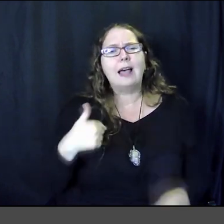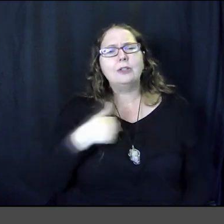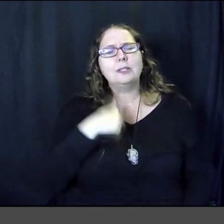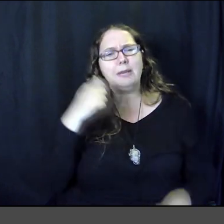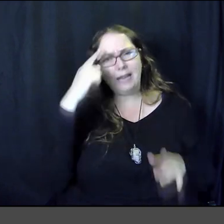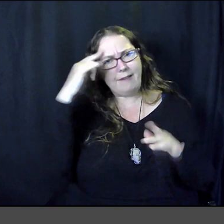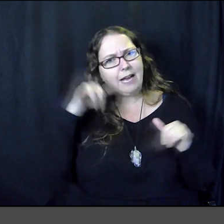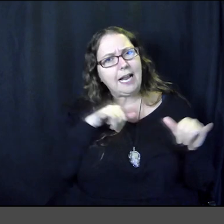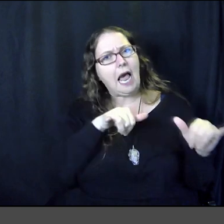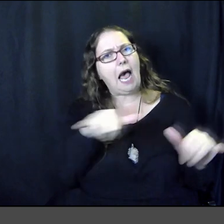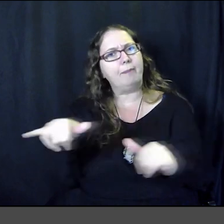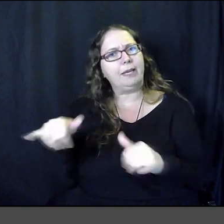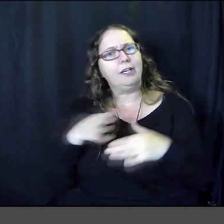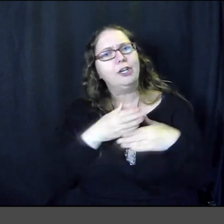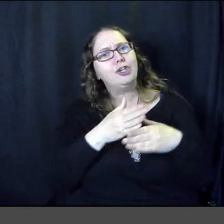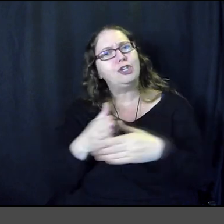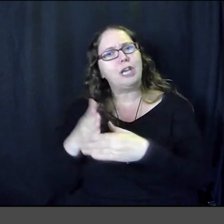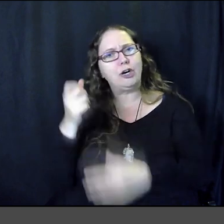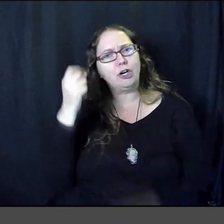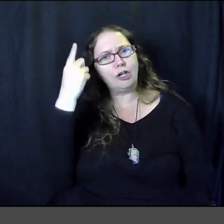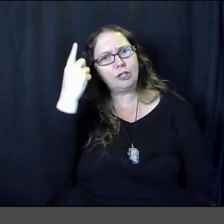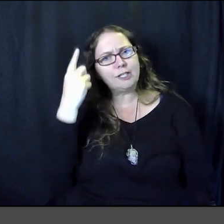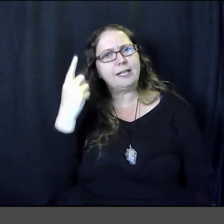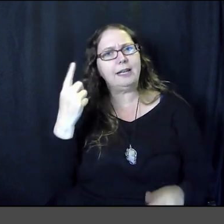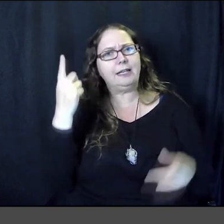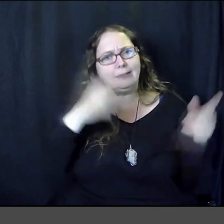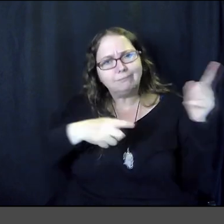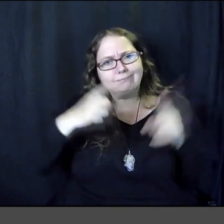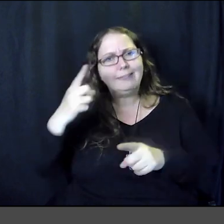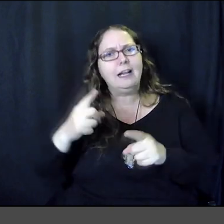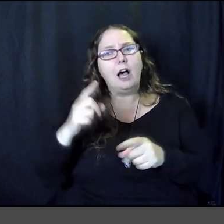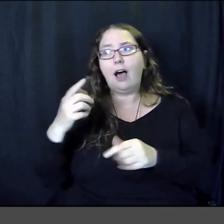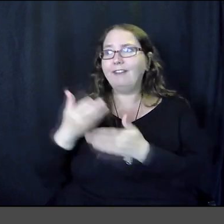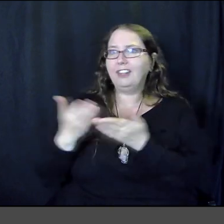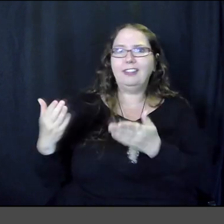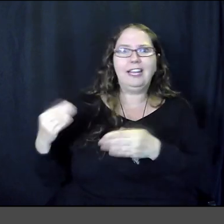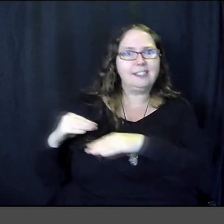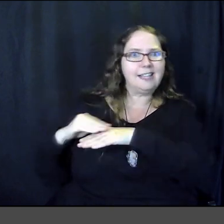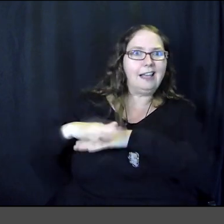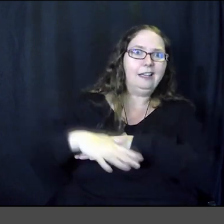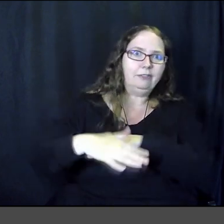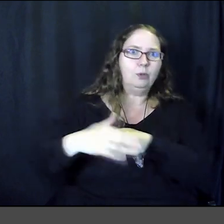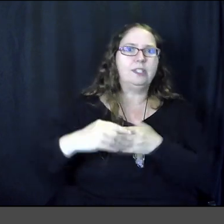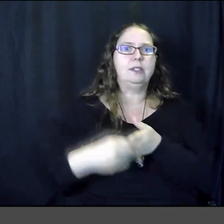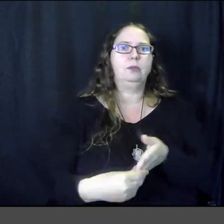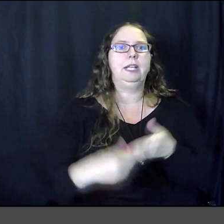OF THE FORCES THAT PUT US IN THIS PLACE IN THE FIRST PLACE, WHICH MEANS THAT ONCE YOU KNOW HOW YOU GOT HERE,